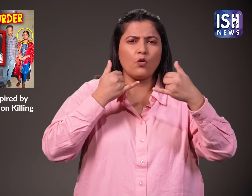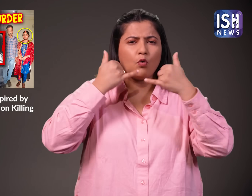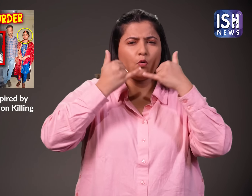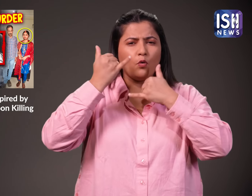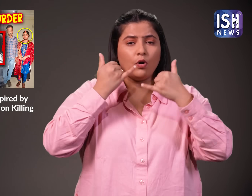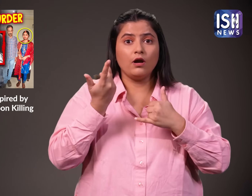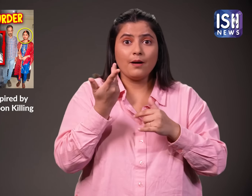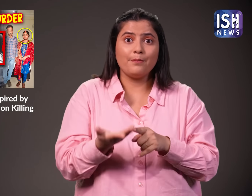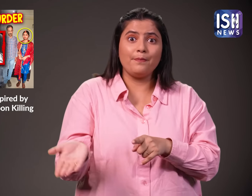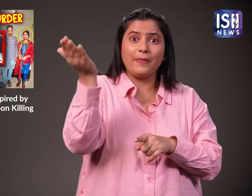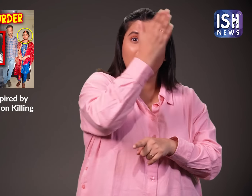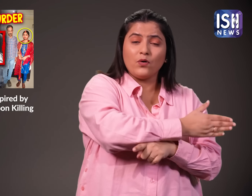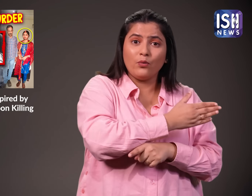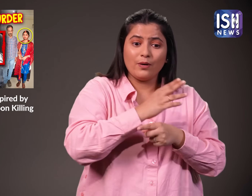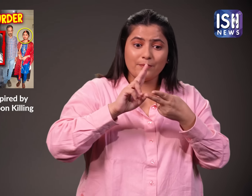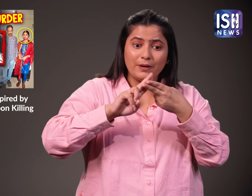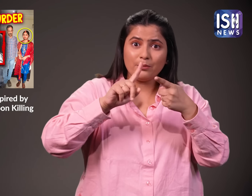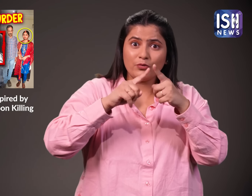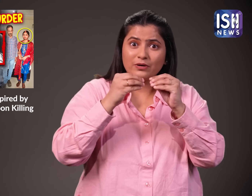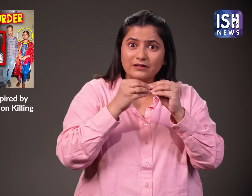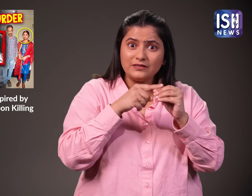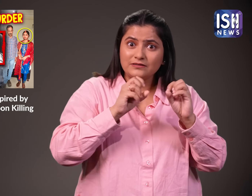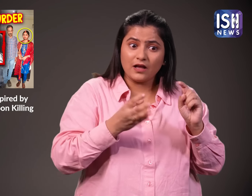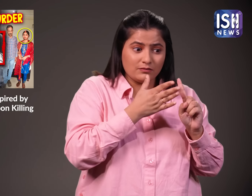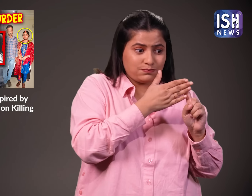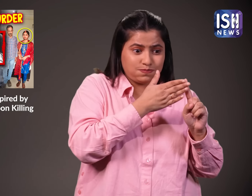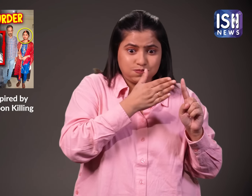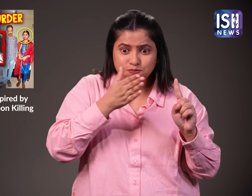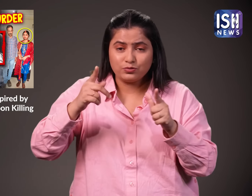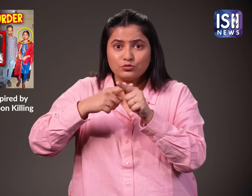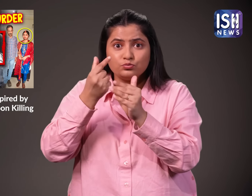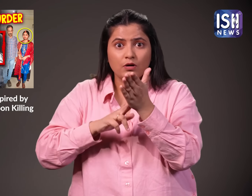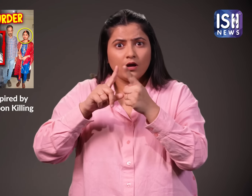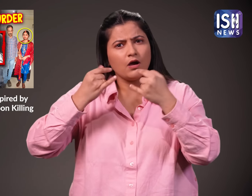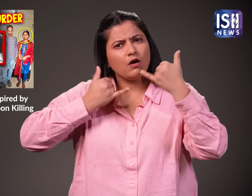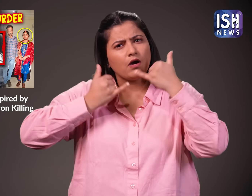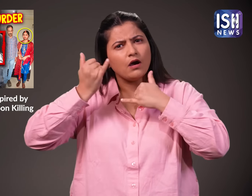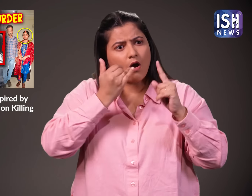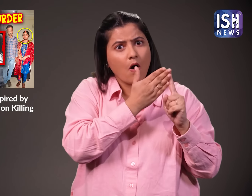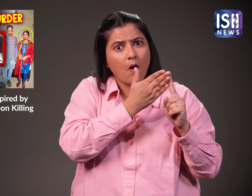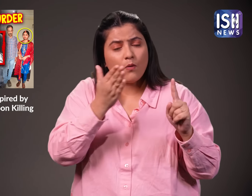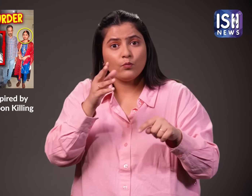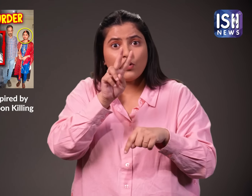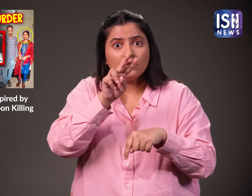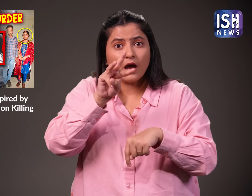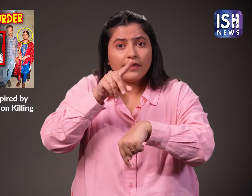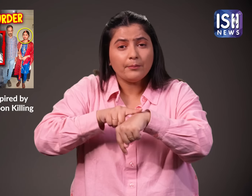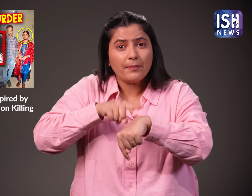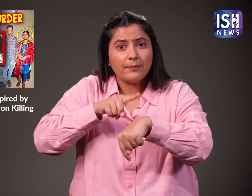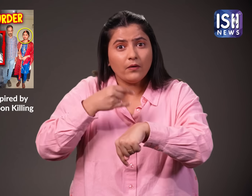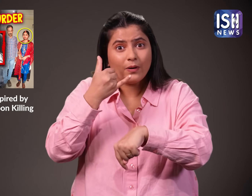1. Aishwarya and VT Rao exchanged over 2,000 calls between February and June.